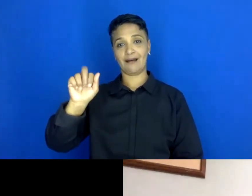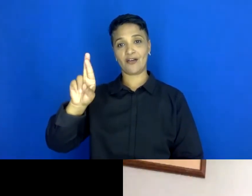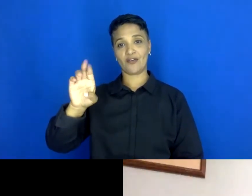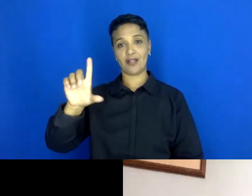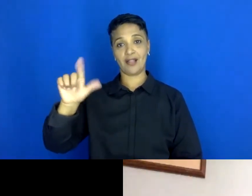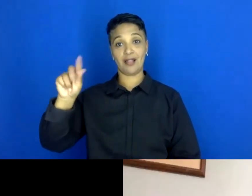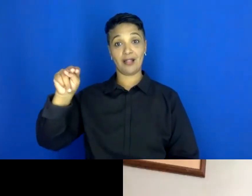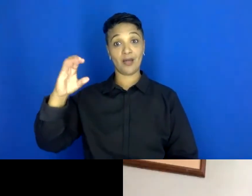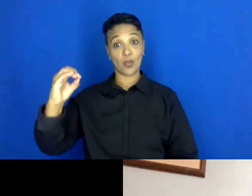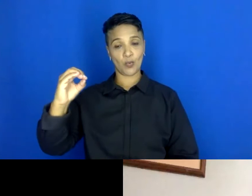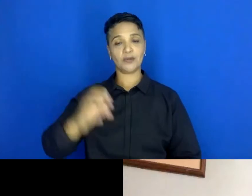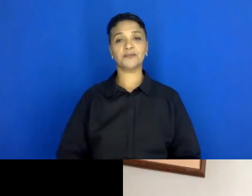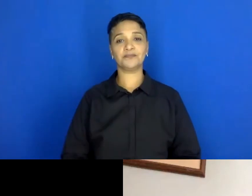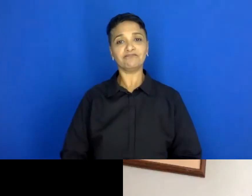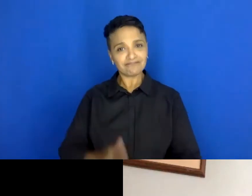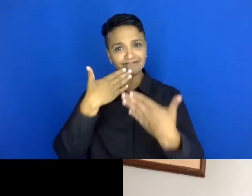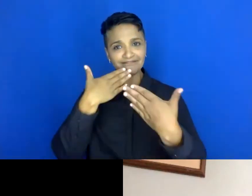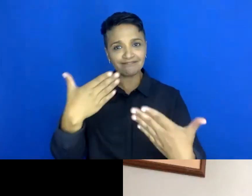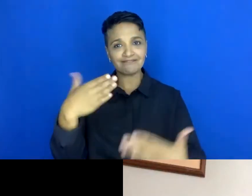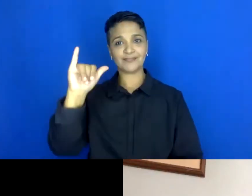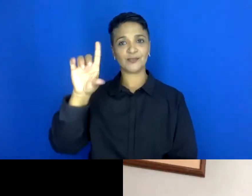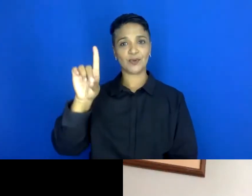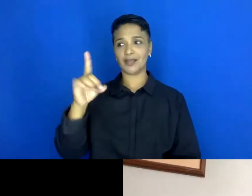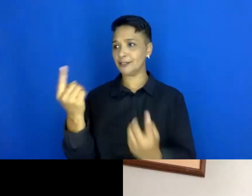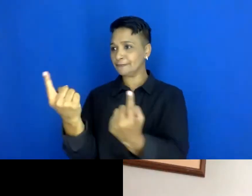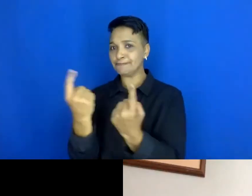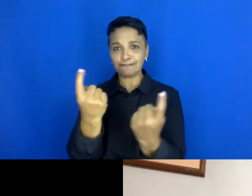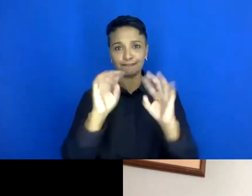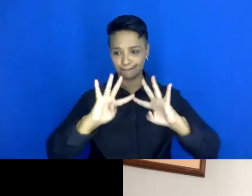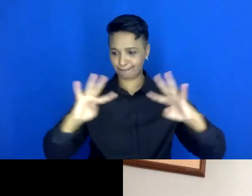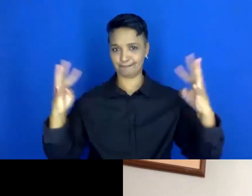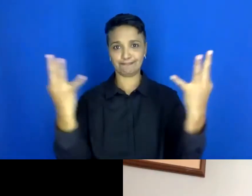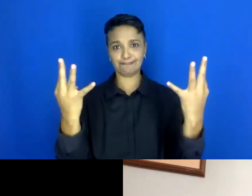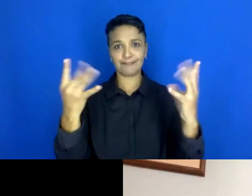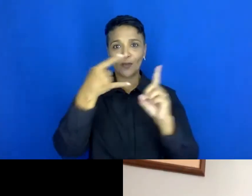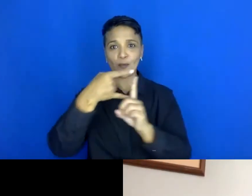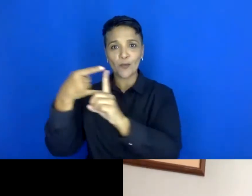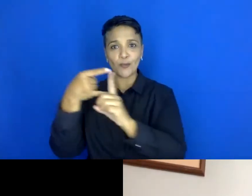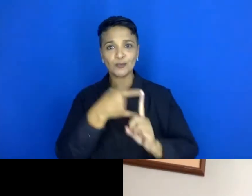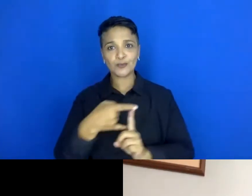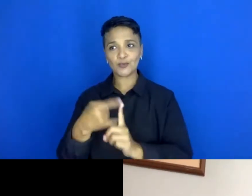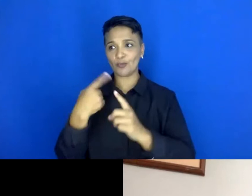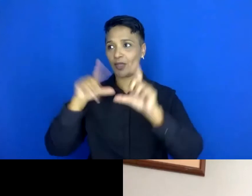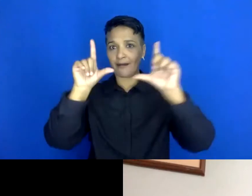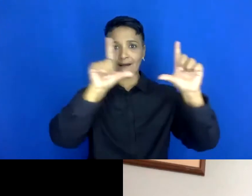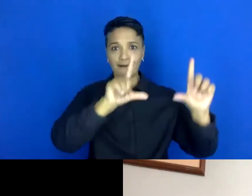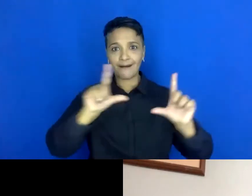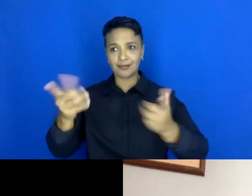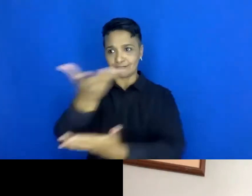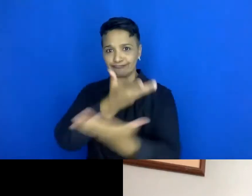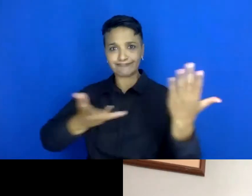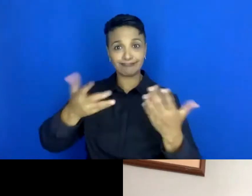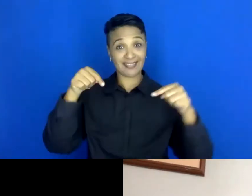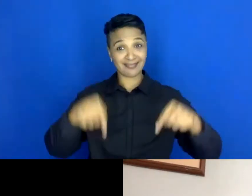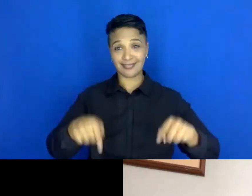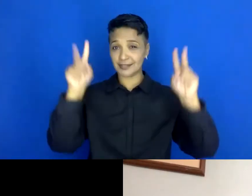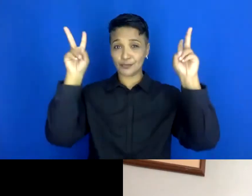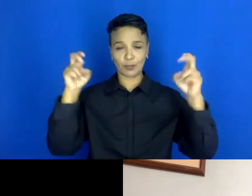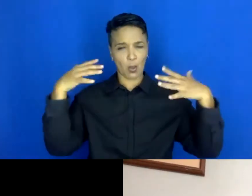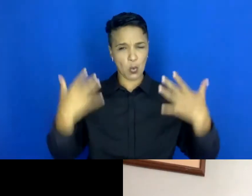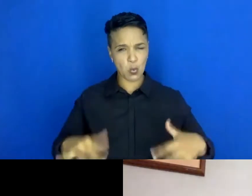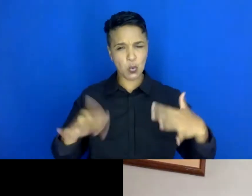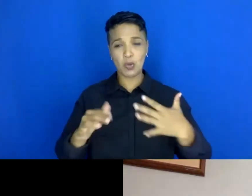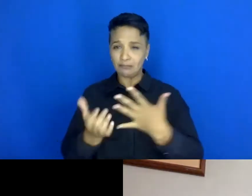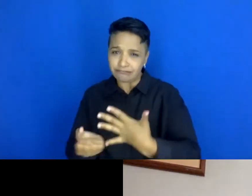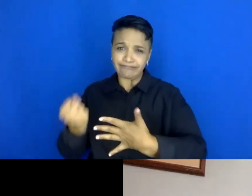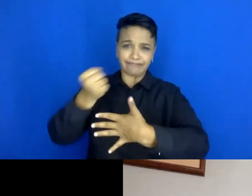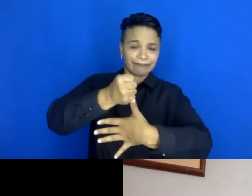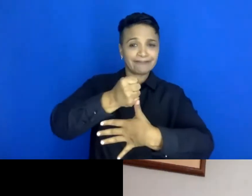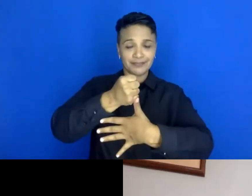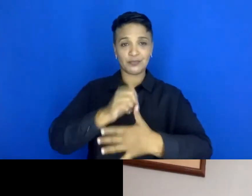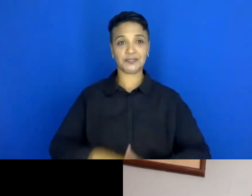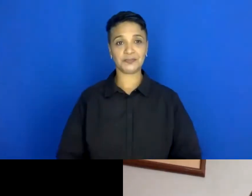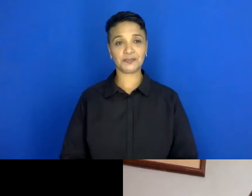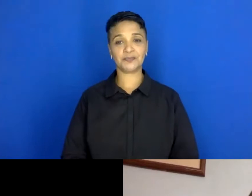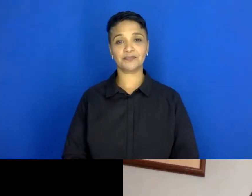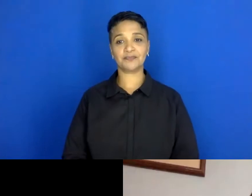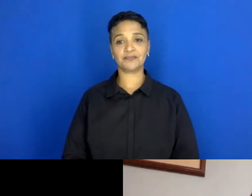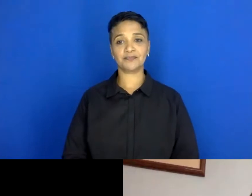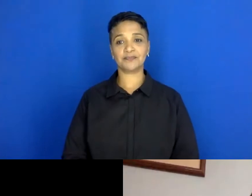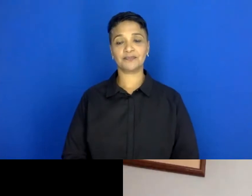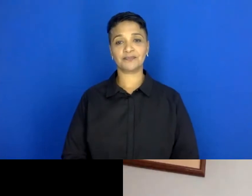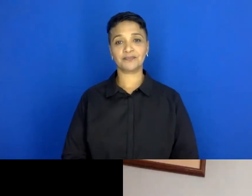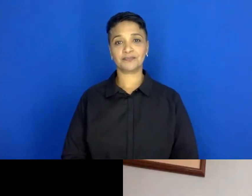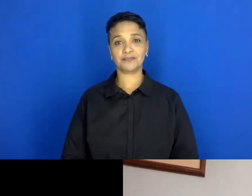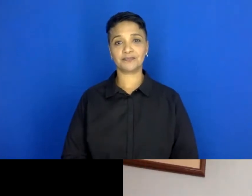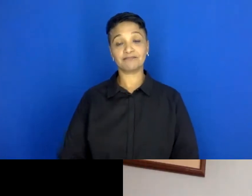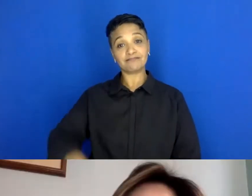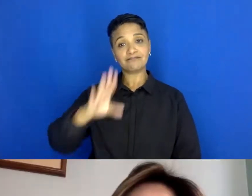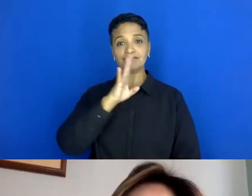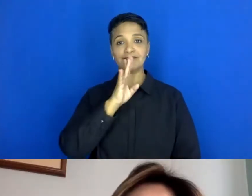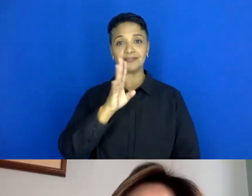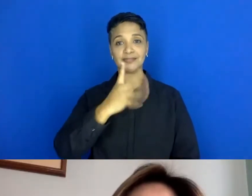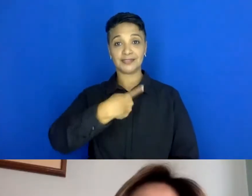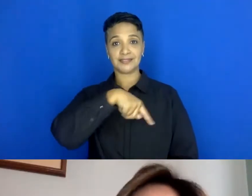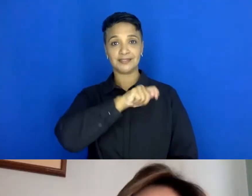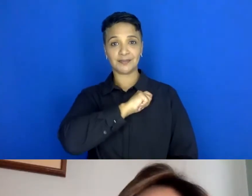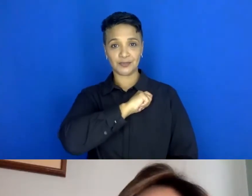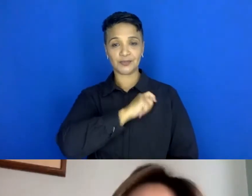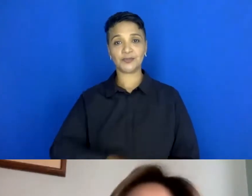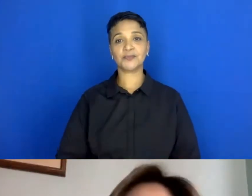for bringing us all together to talk about this very important topic the floor is yours